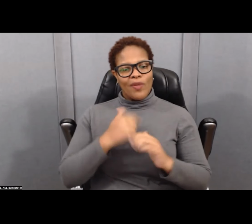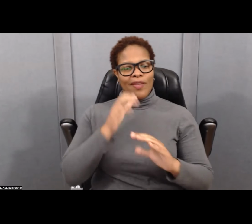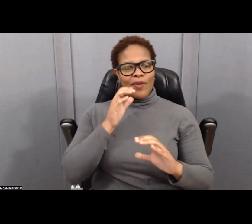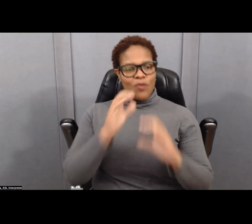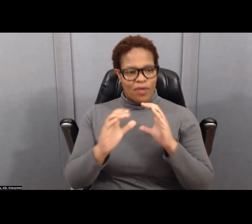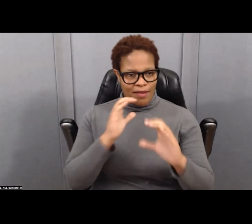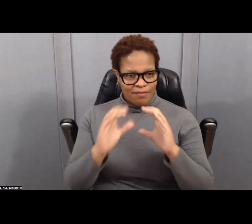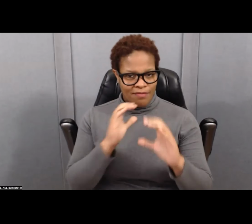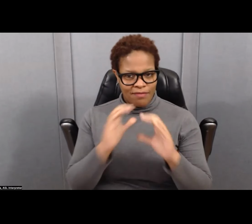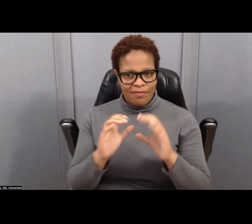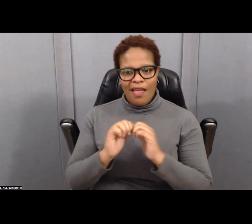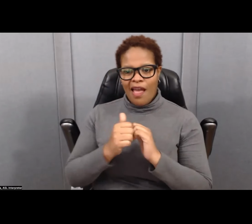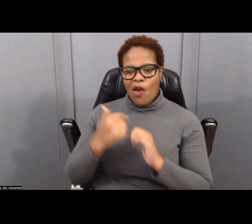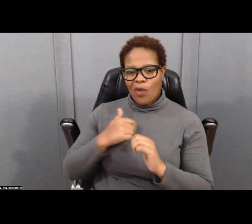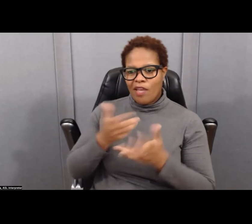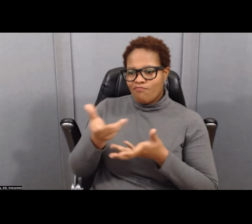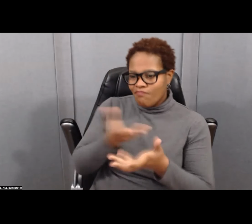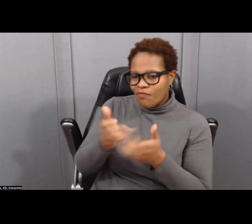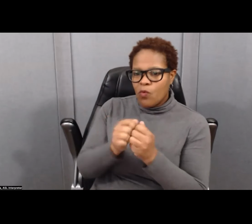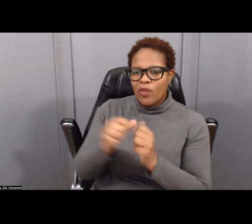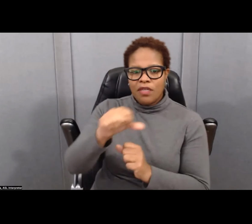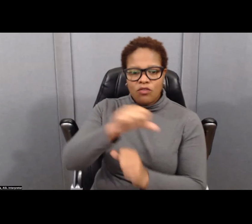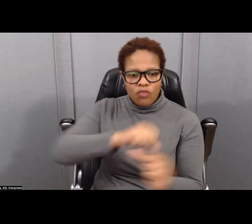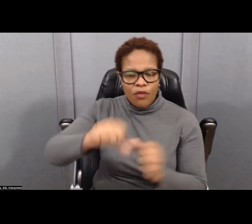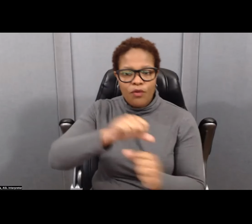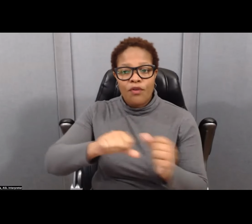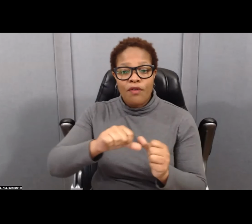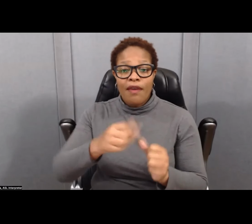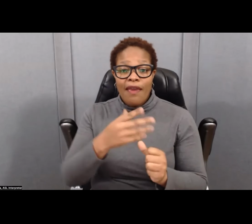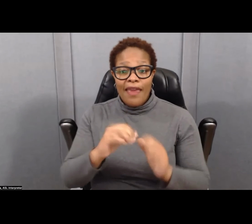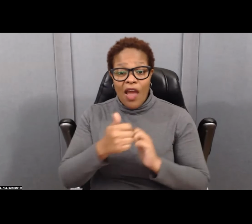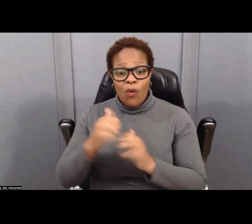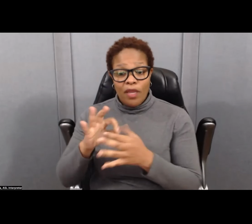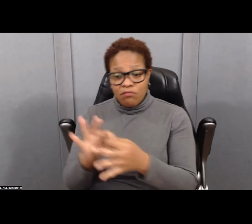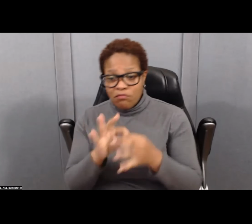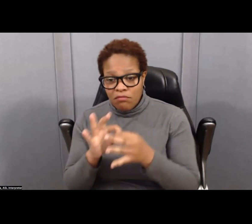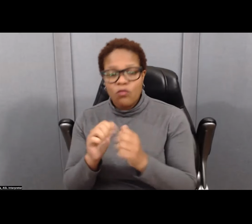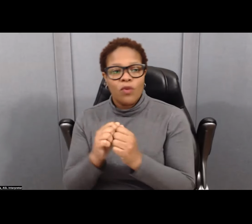in the way we communicate with each other, and in the way we collaborate with one another as well.